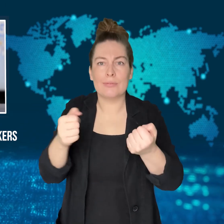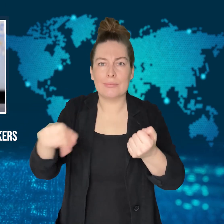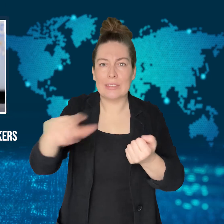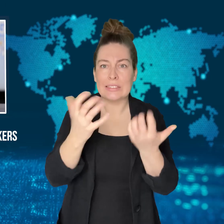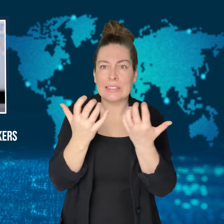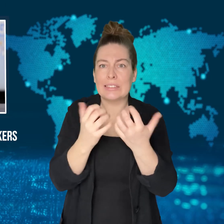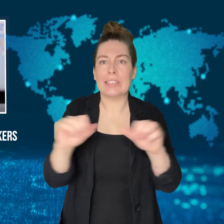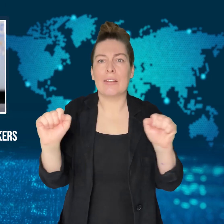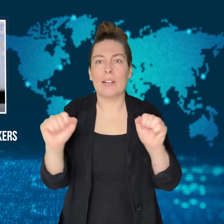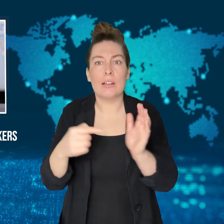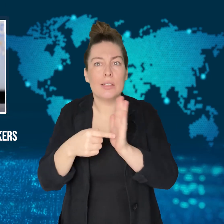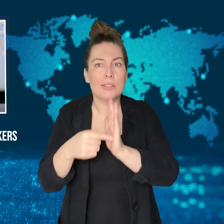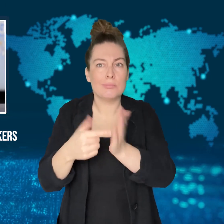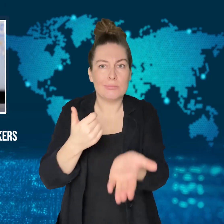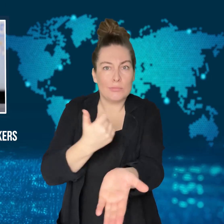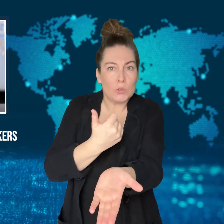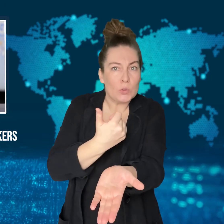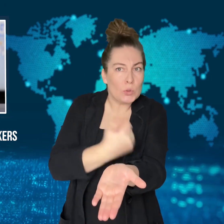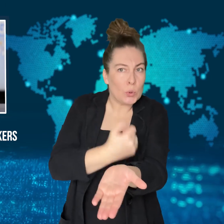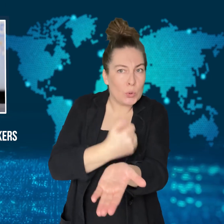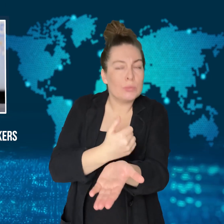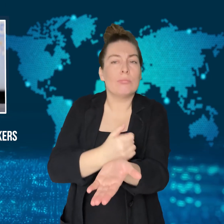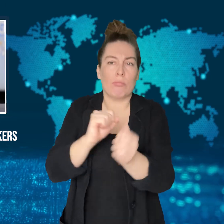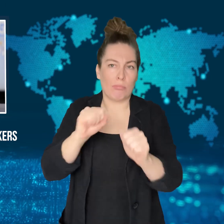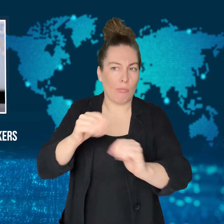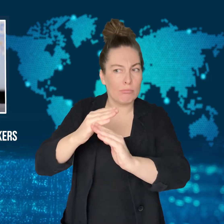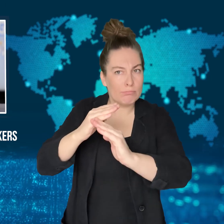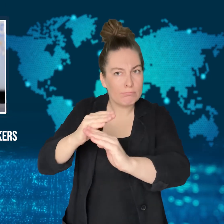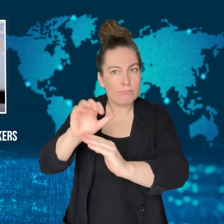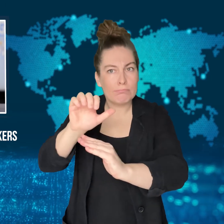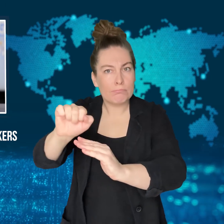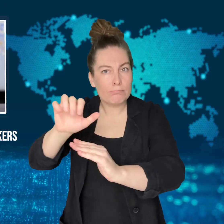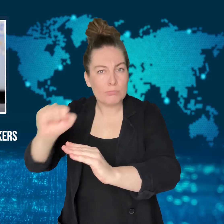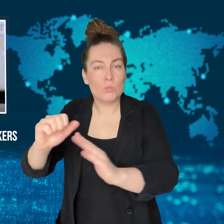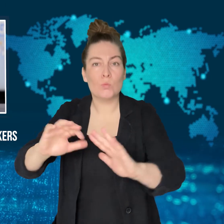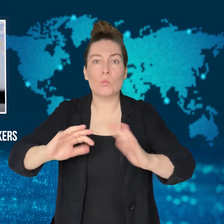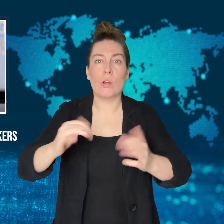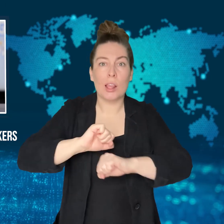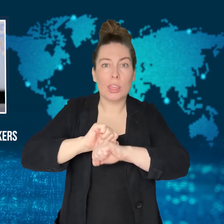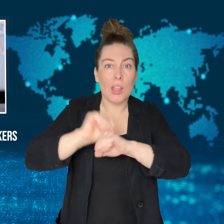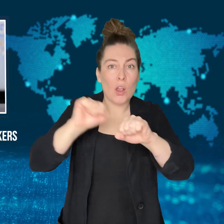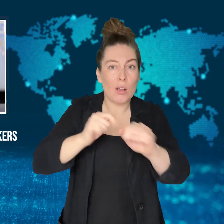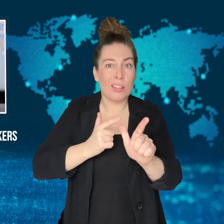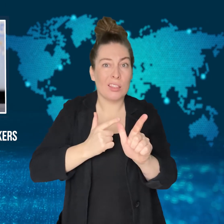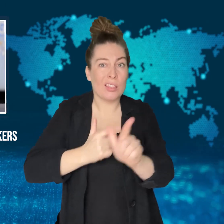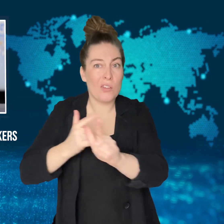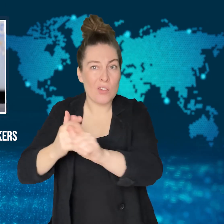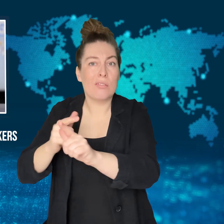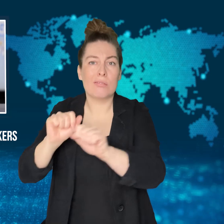moderate content that may impact people's safety such as drugs,